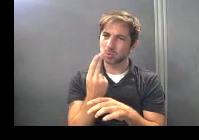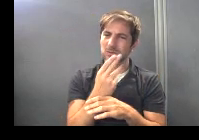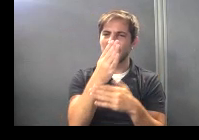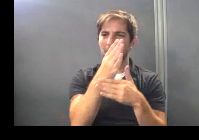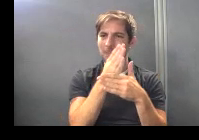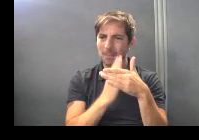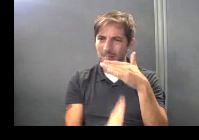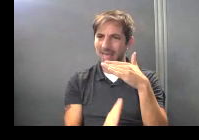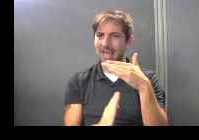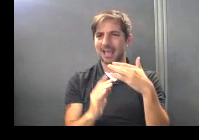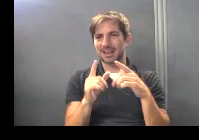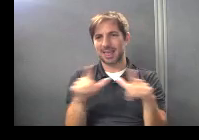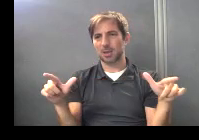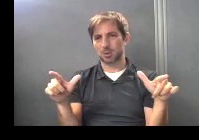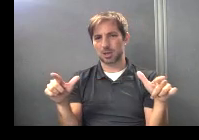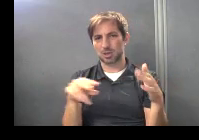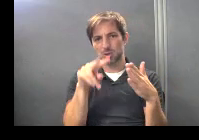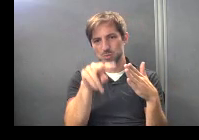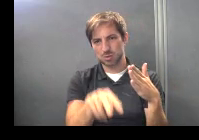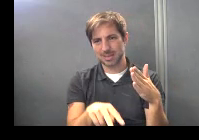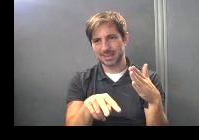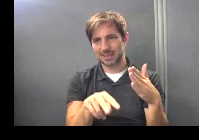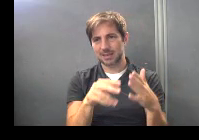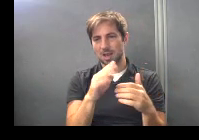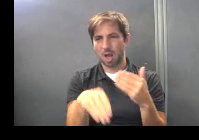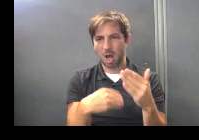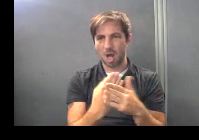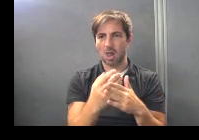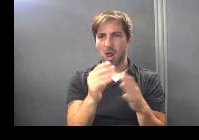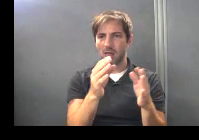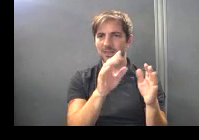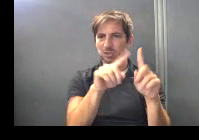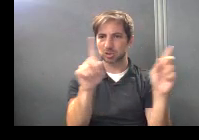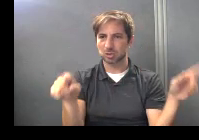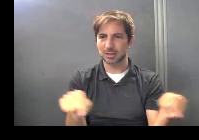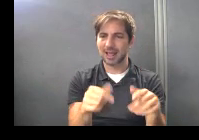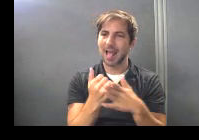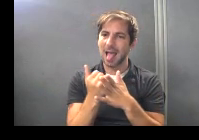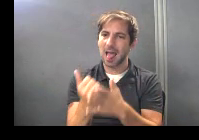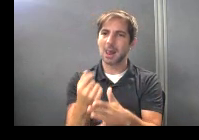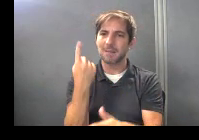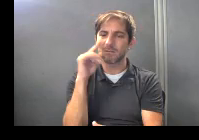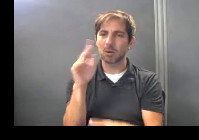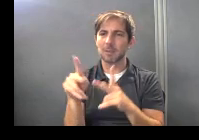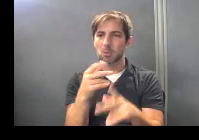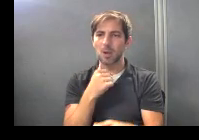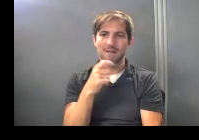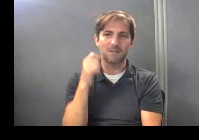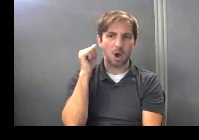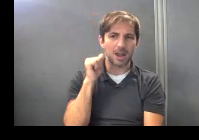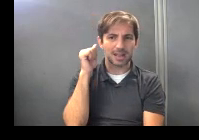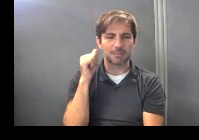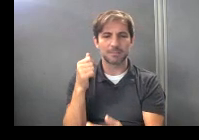READING THE SCREEN CAN BE HELPFUL TO THOSE WITH PROCESSING DISORDERS.